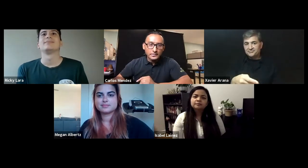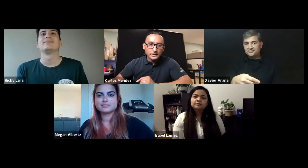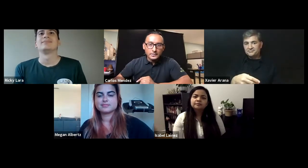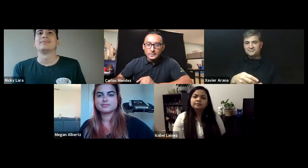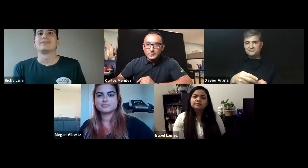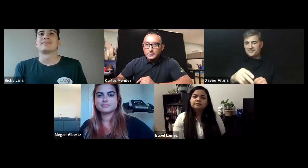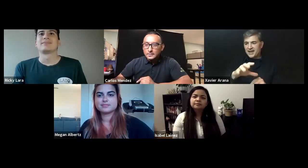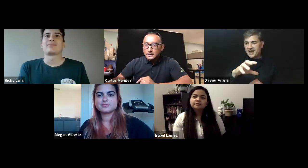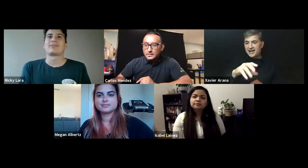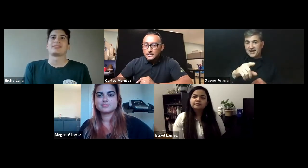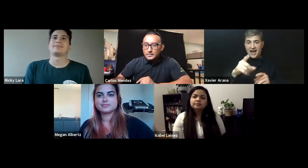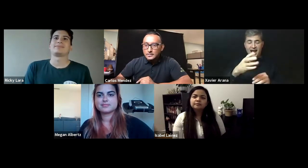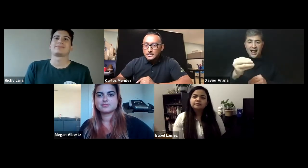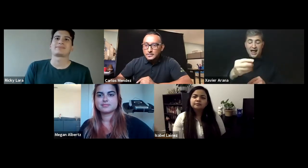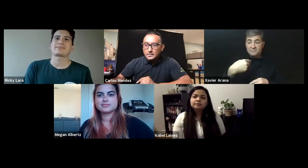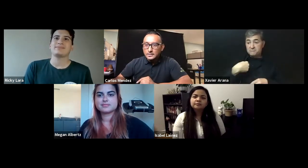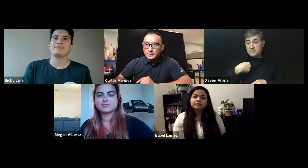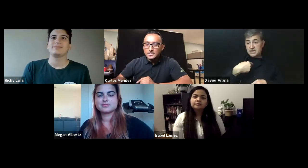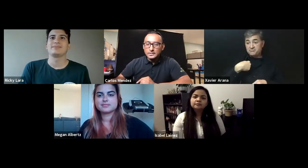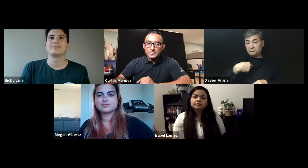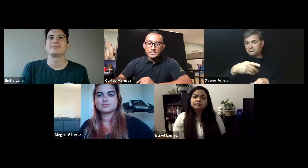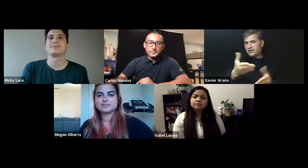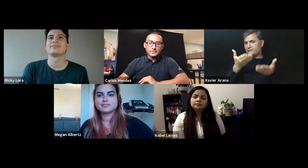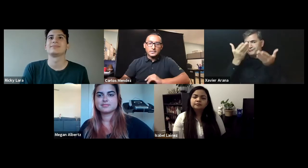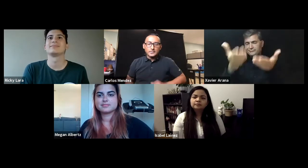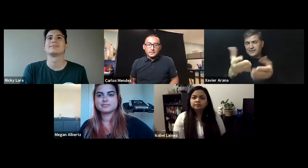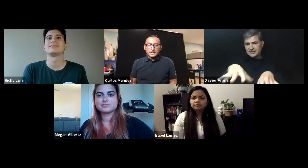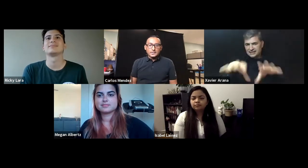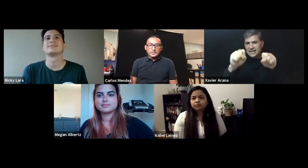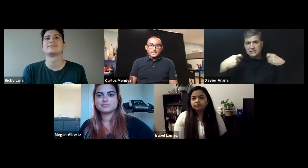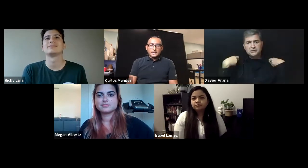Xavier: Yes, I just want to reiterate what Carlos and Megan said.